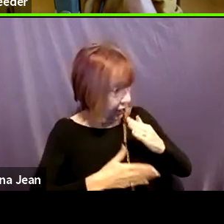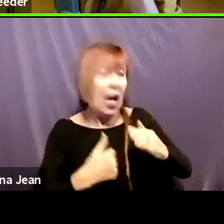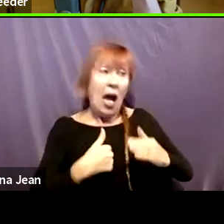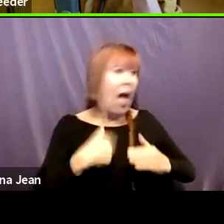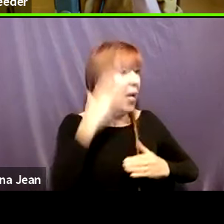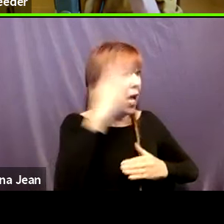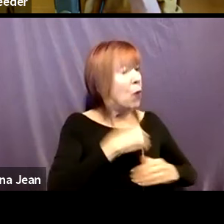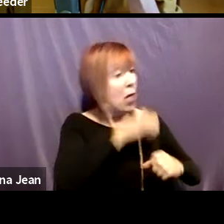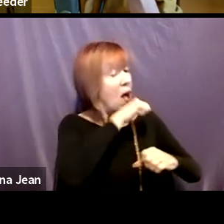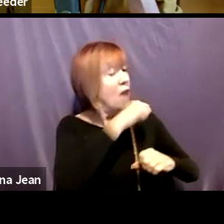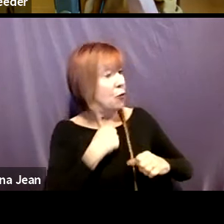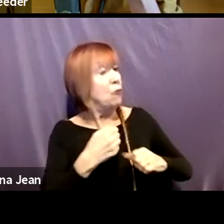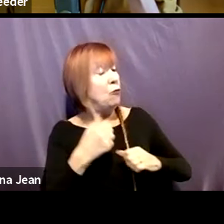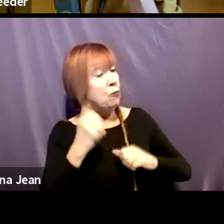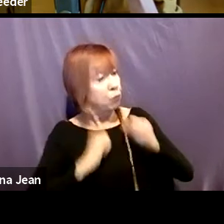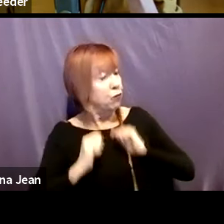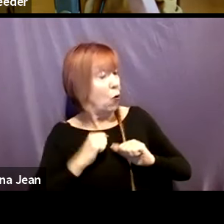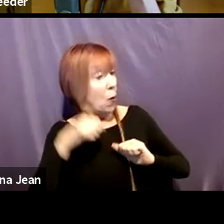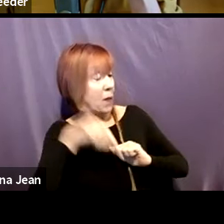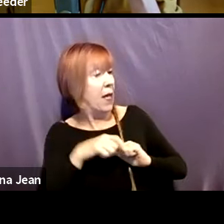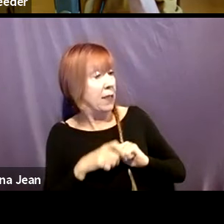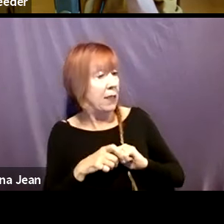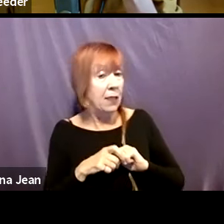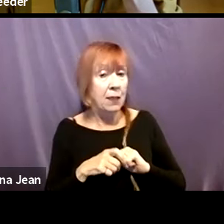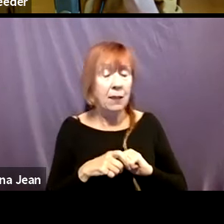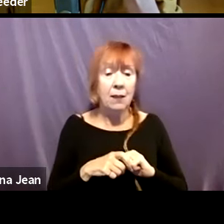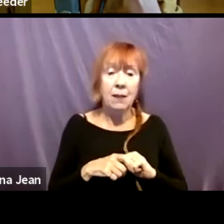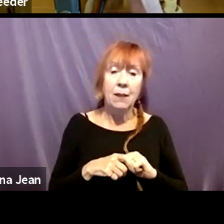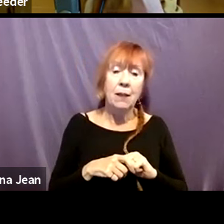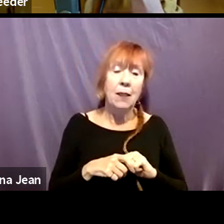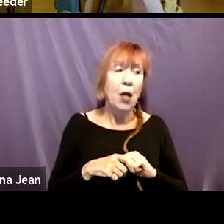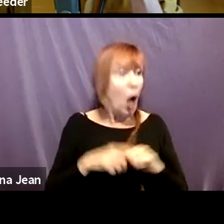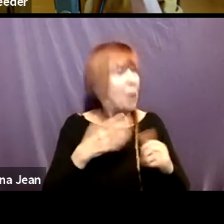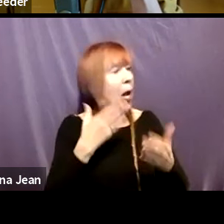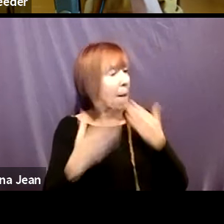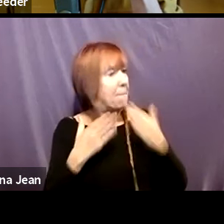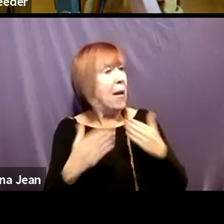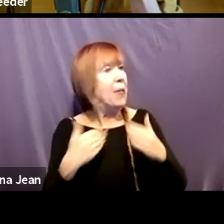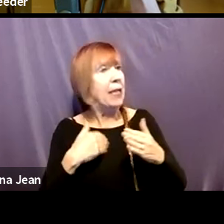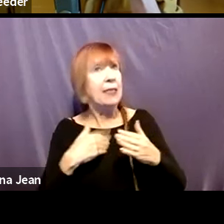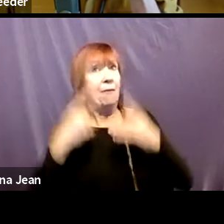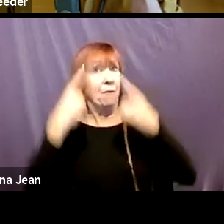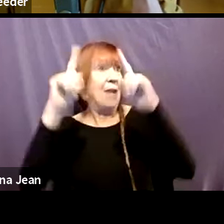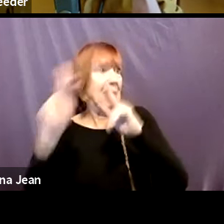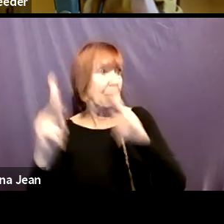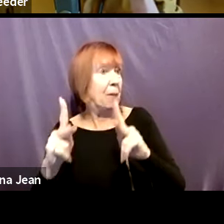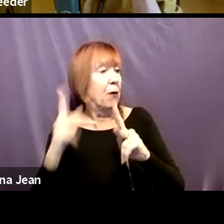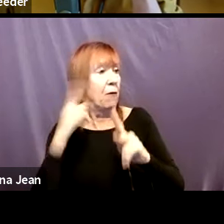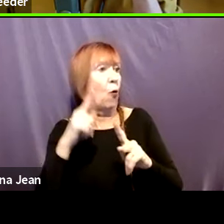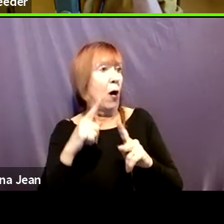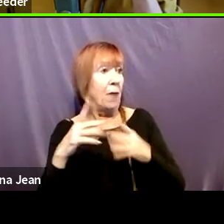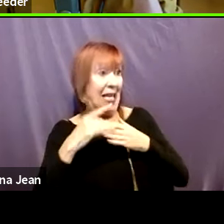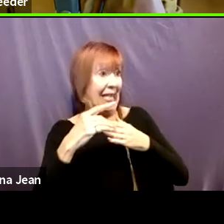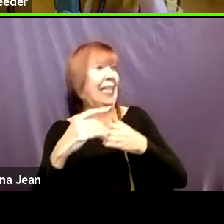they're gonna want at least some visible names to kind of play the lead characters just for financial safety. Totally.